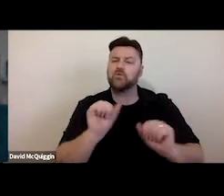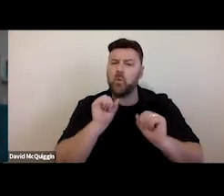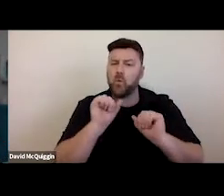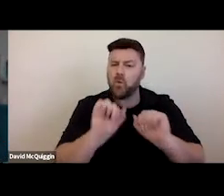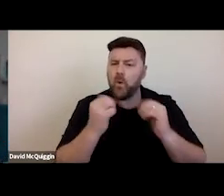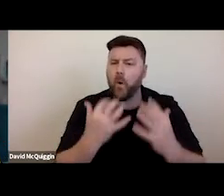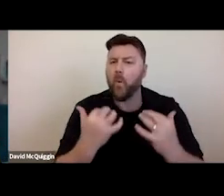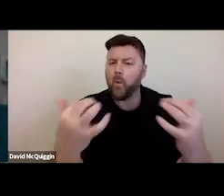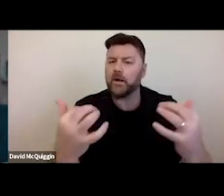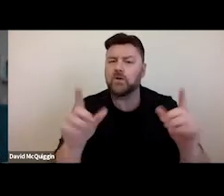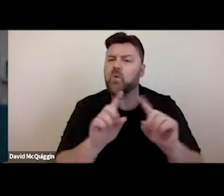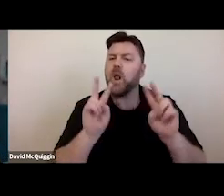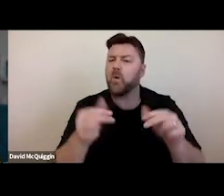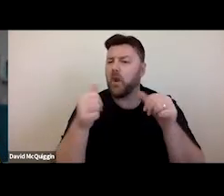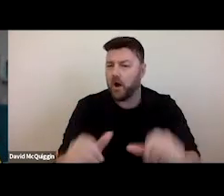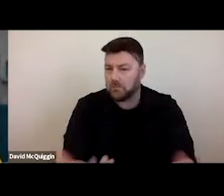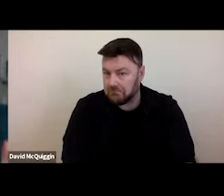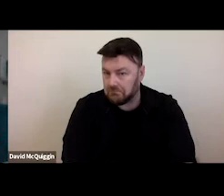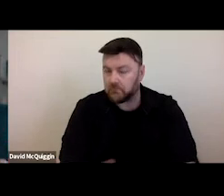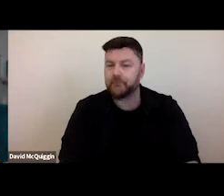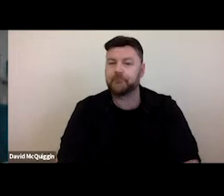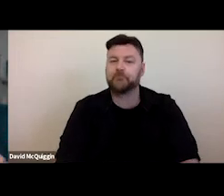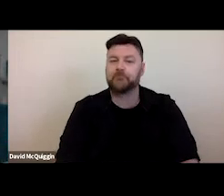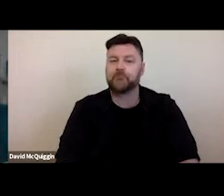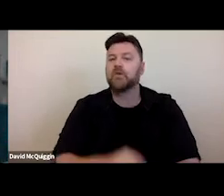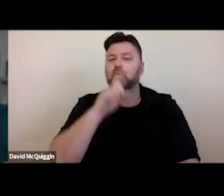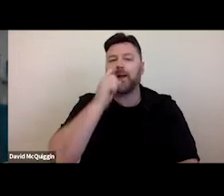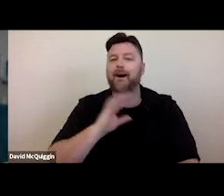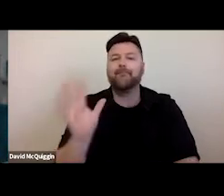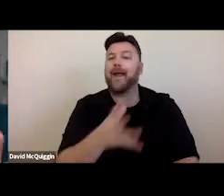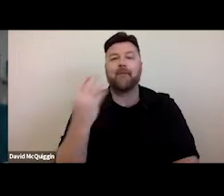Is there a clear audience. So you can't have an "earn" on your page -- "everyone" on your page.